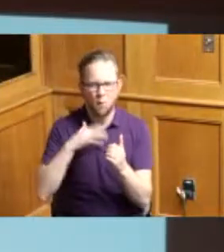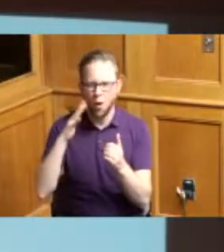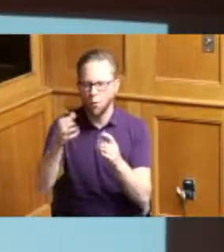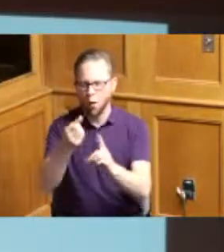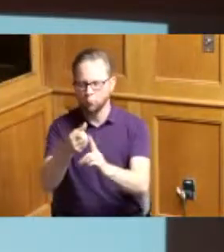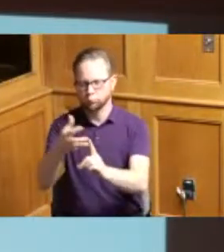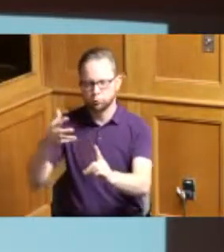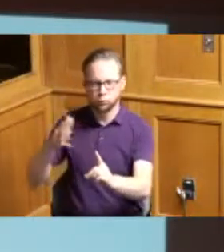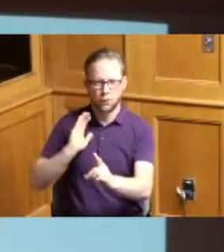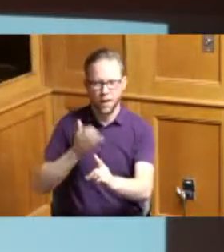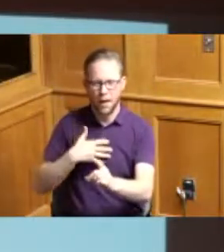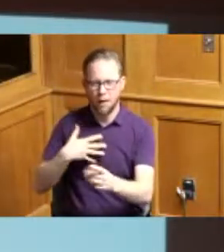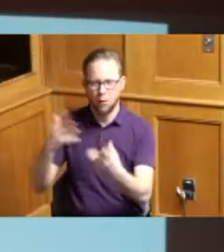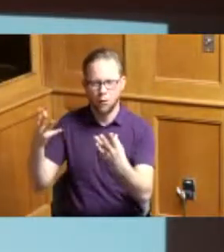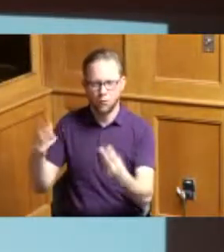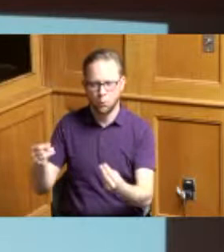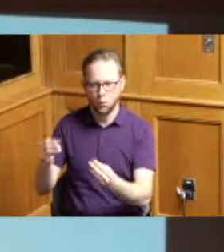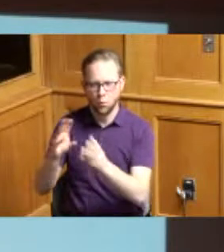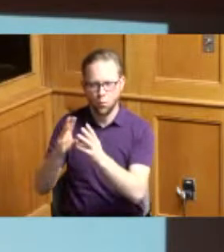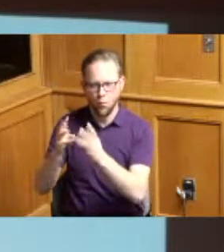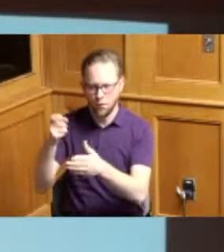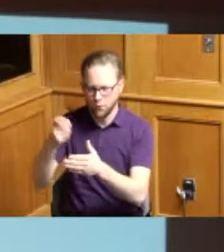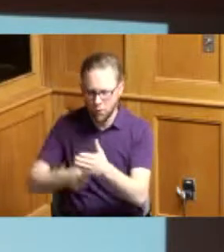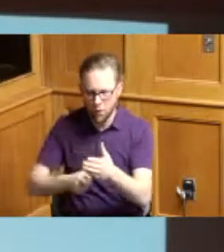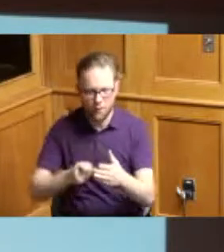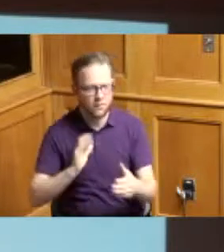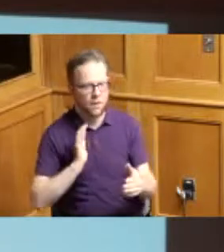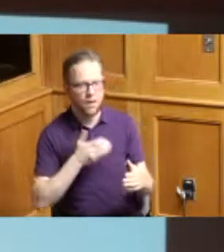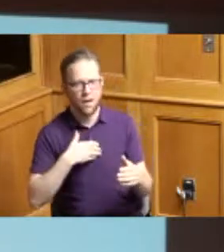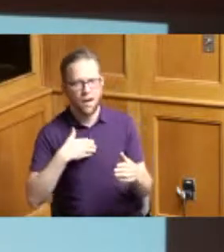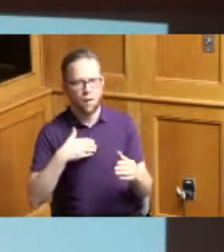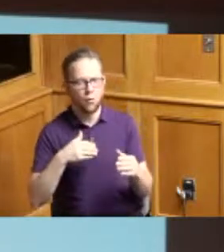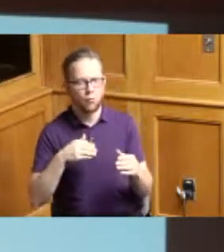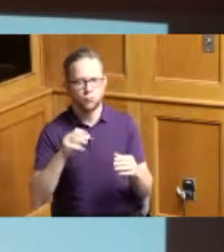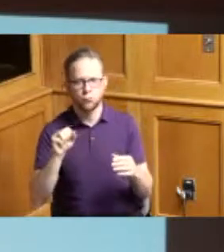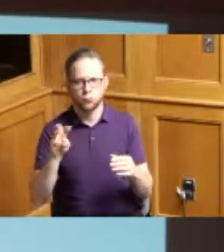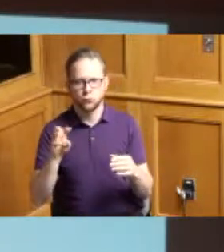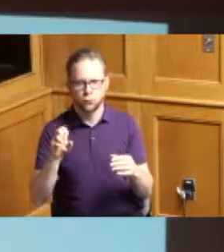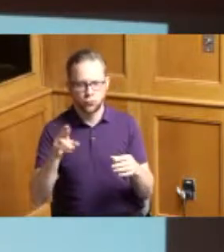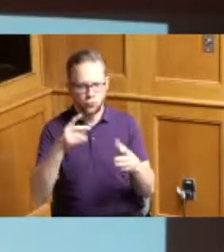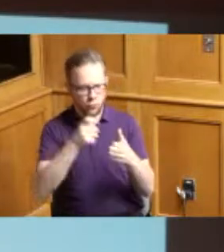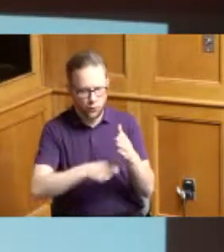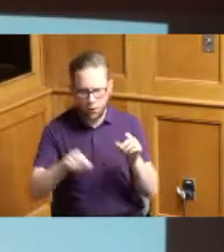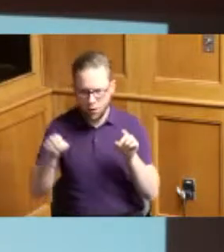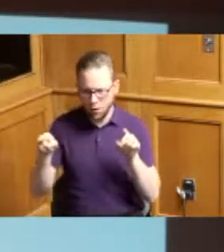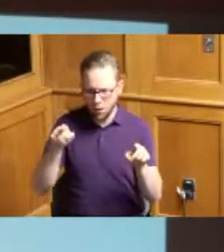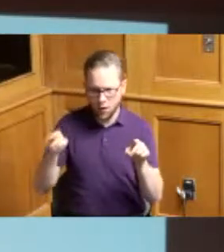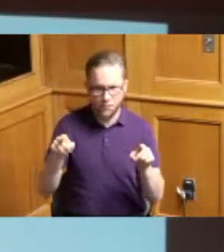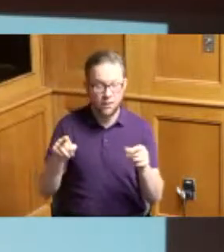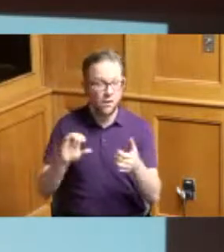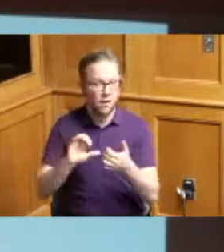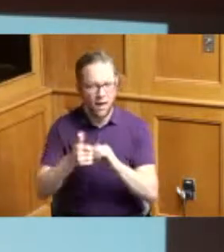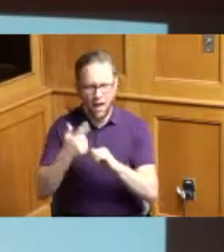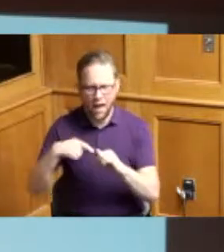costs and then how we use the stakeholders to to walk through this and and try to you know